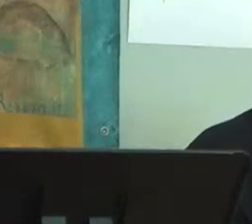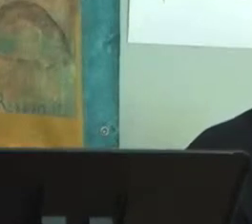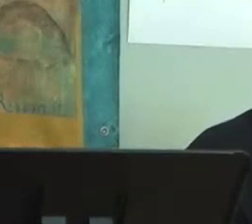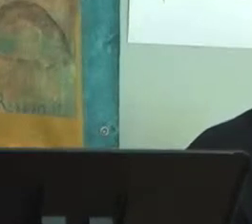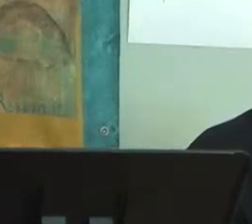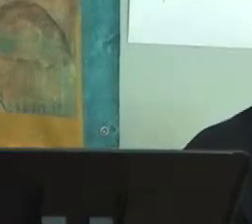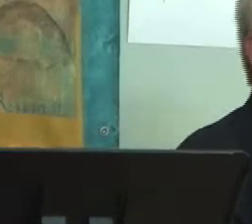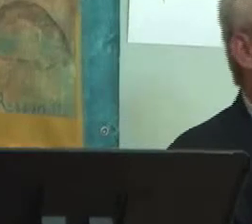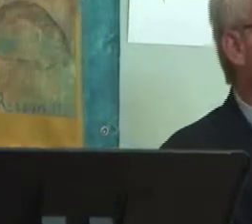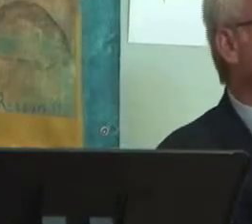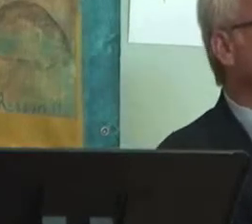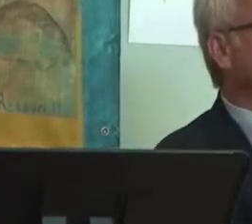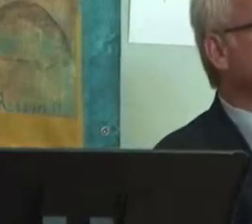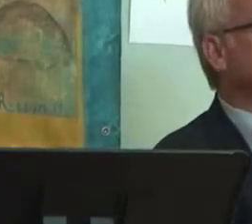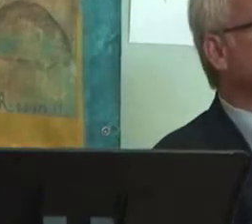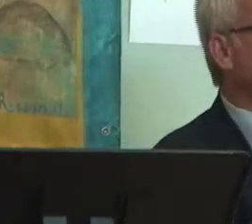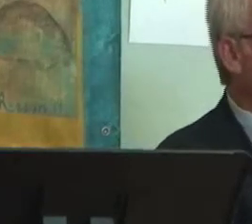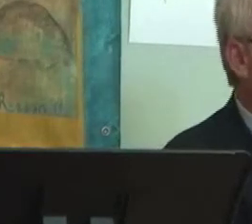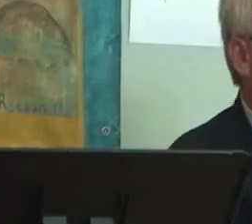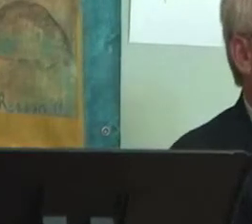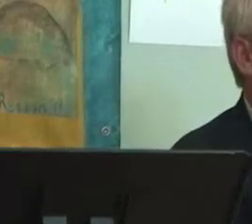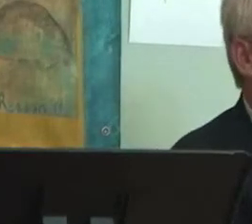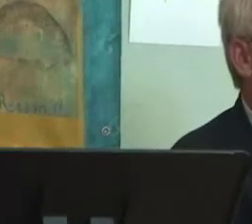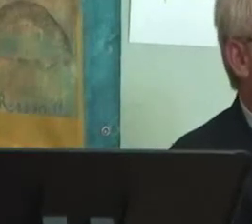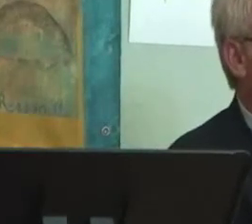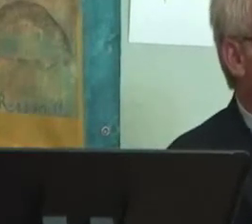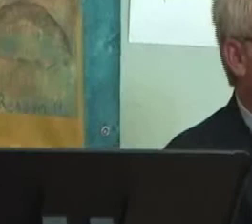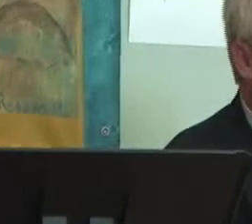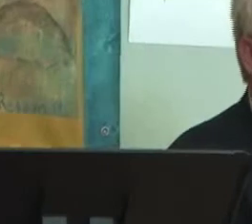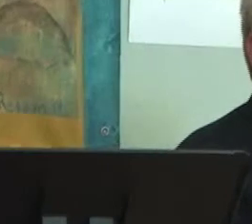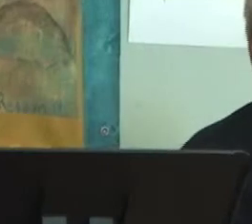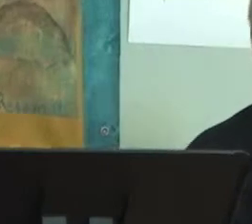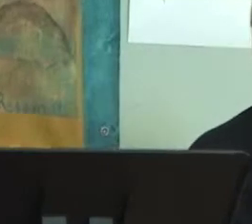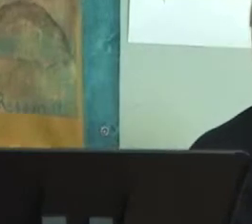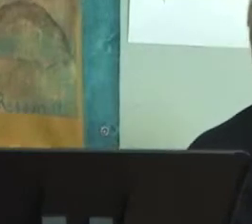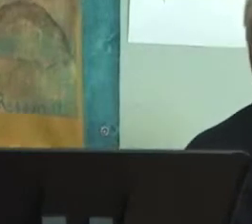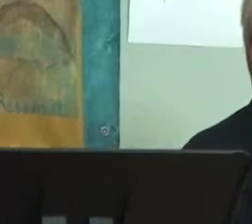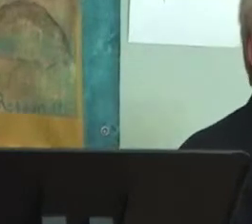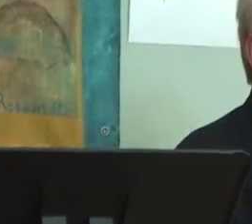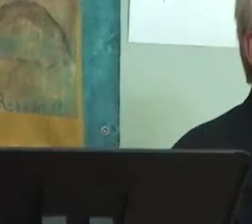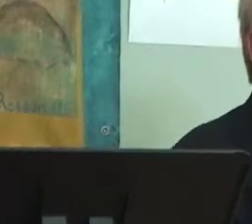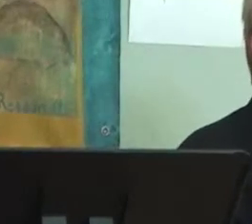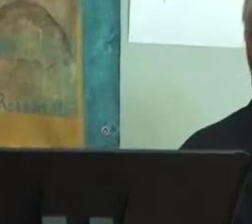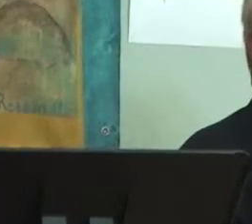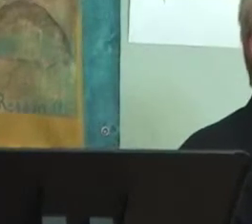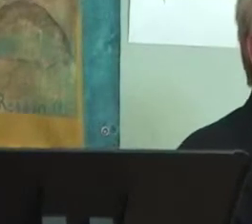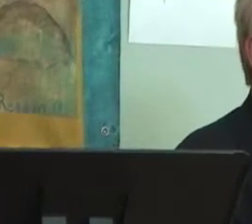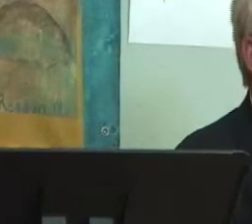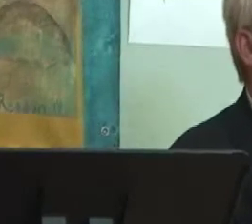I'd be interested in finding out more about that and hearing your suggestions, frankly, on the right thing to do.